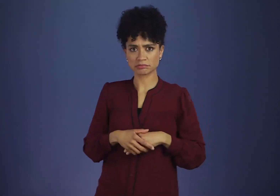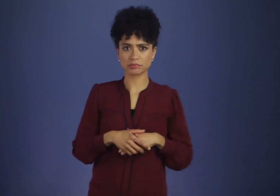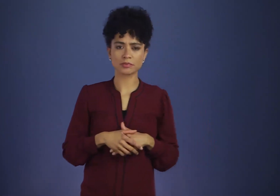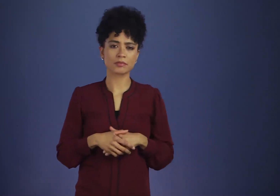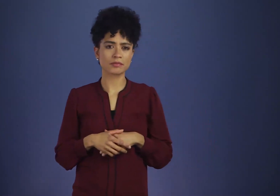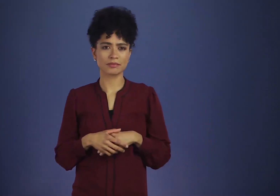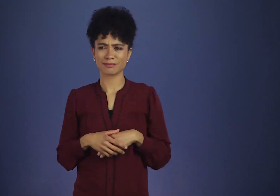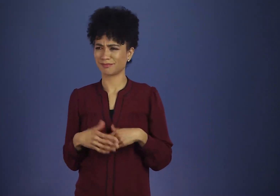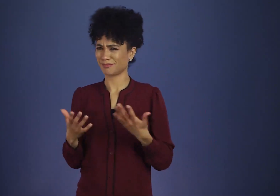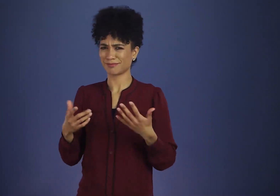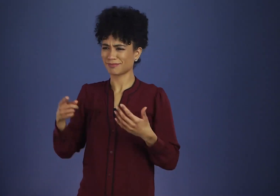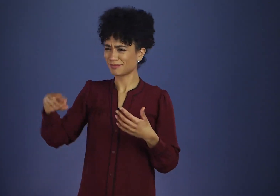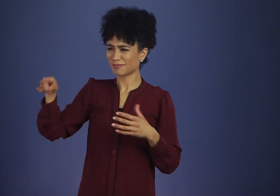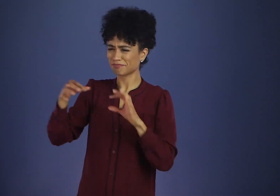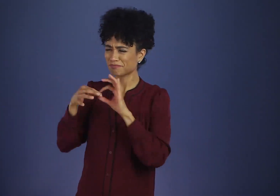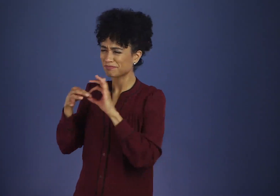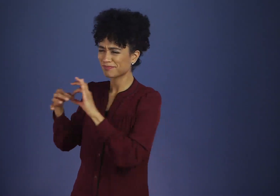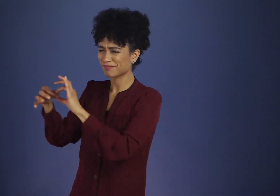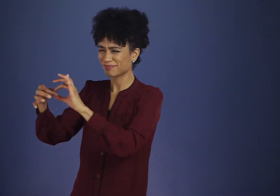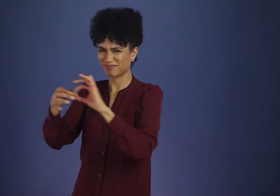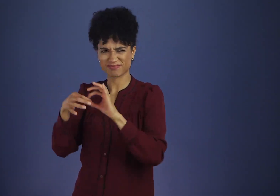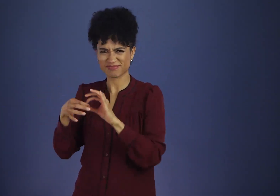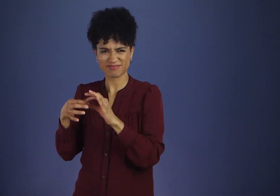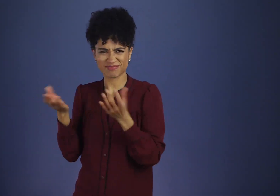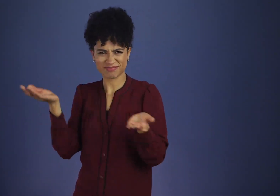What in Heaven’s name holds them together?”